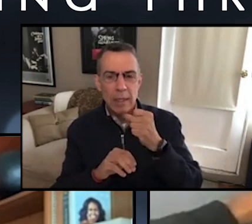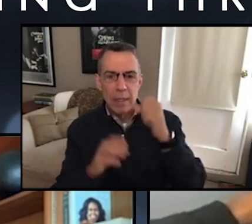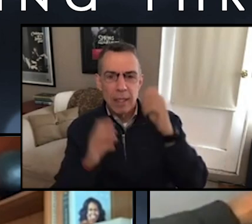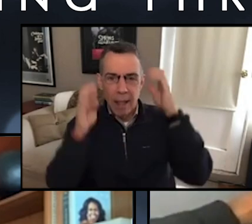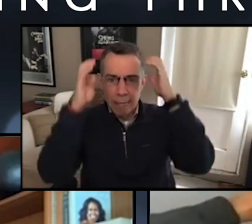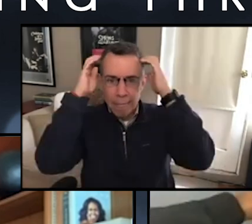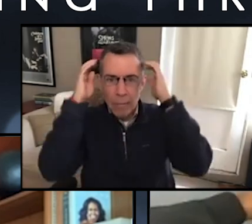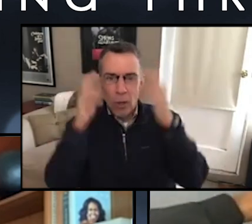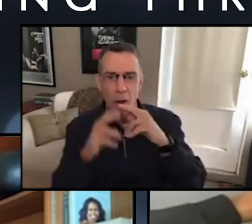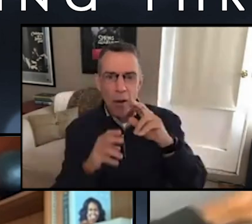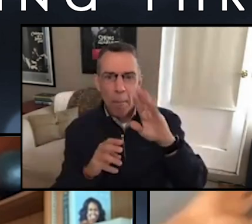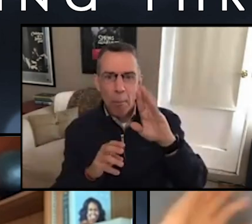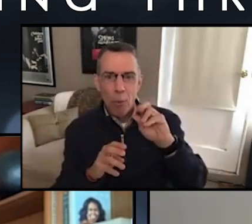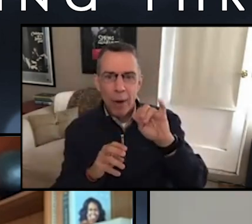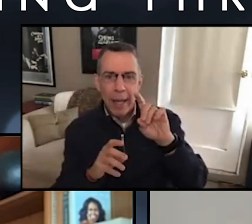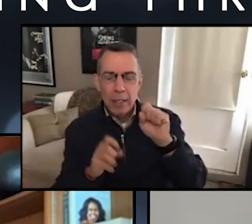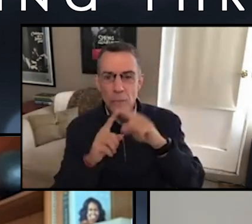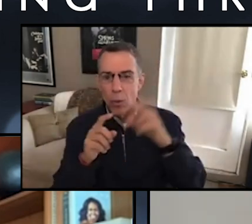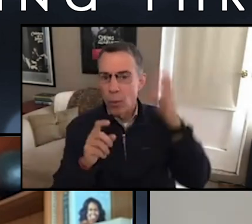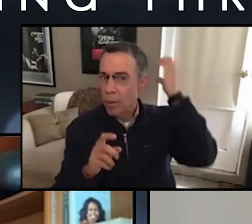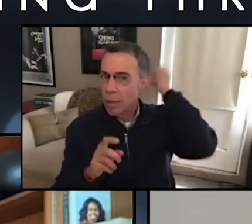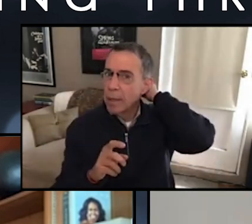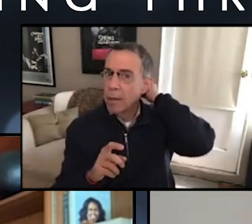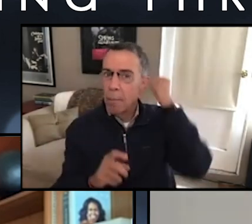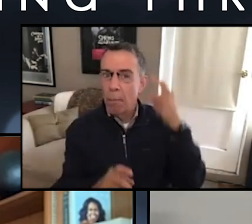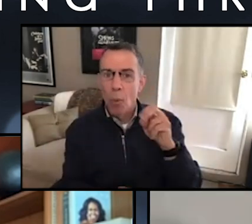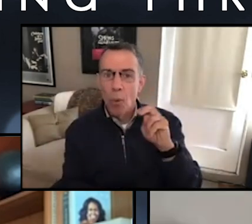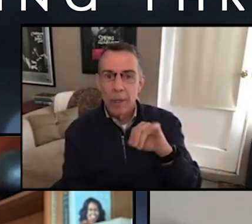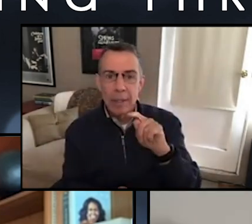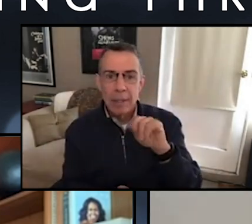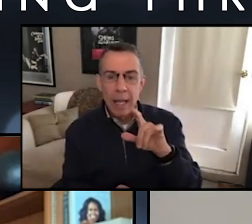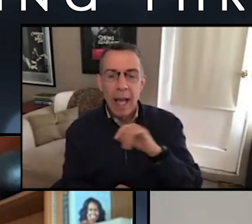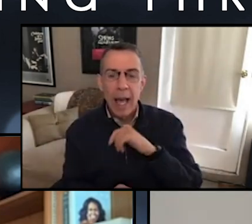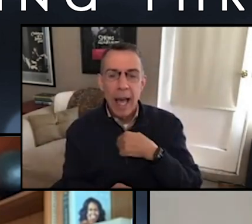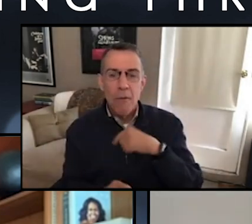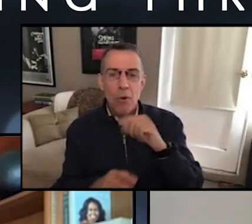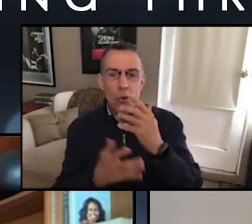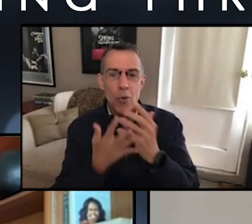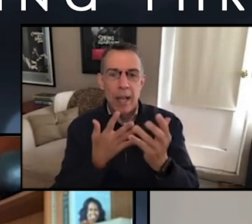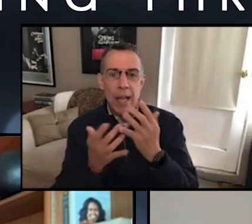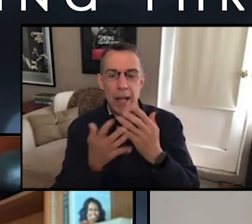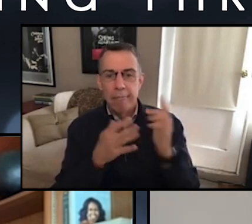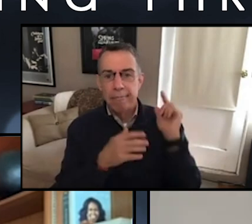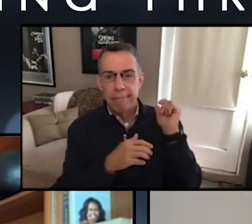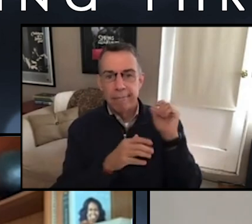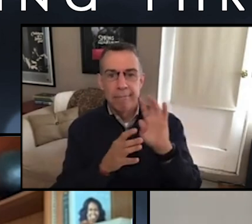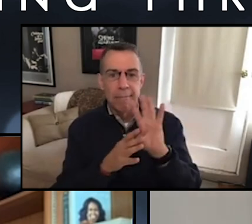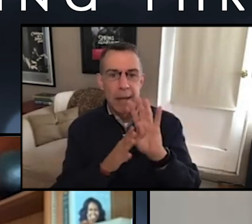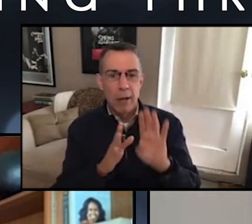back in to a ponytail and I have a gray background. Where I pulled my